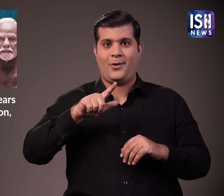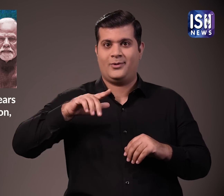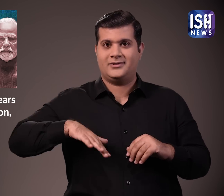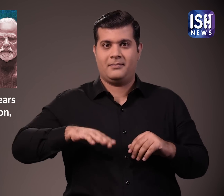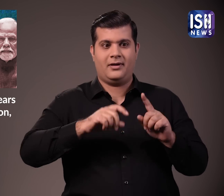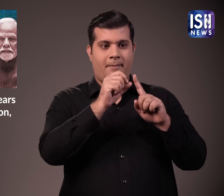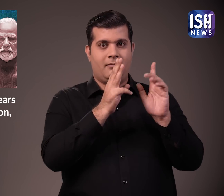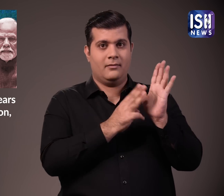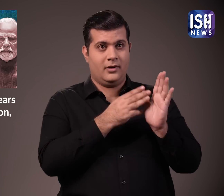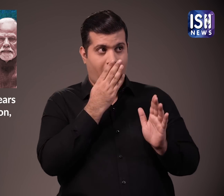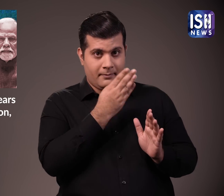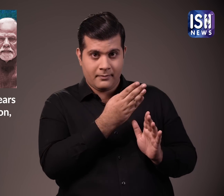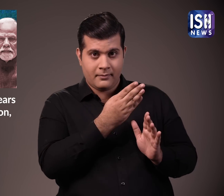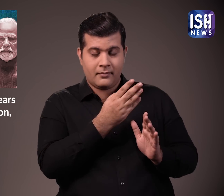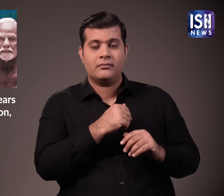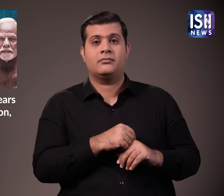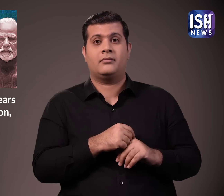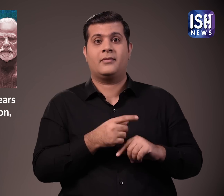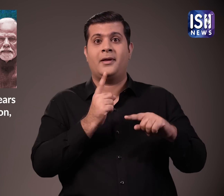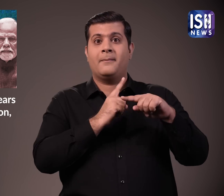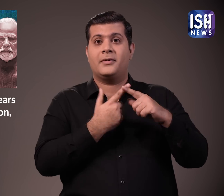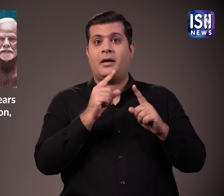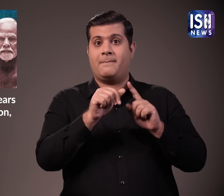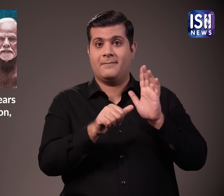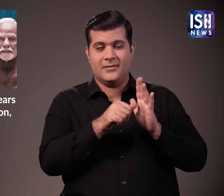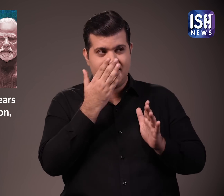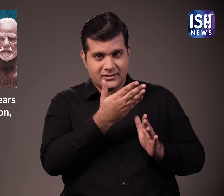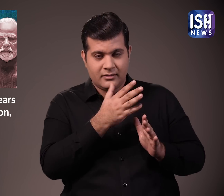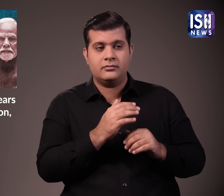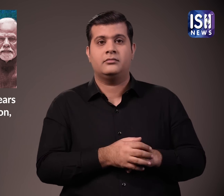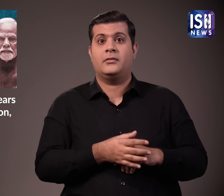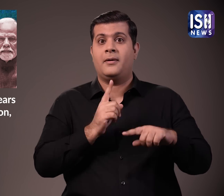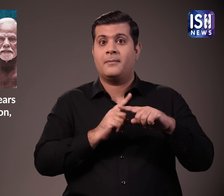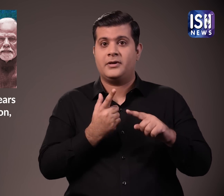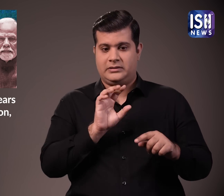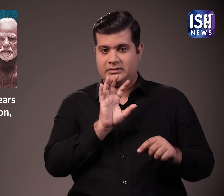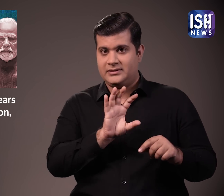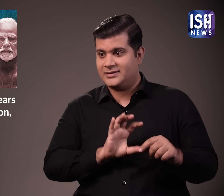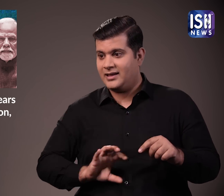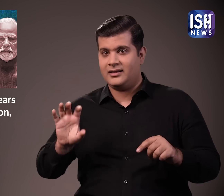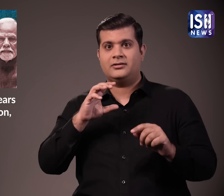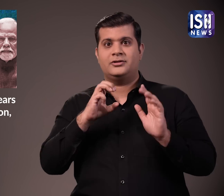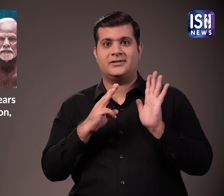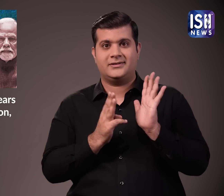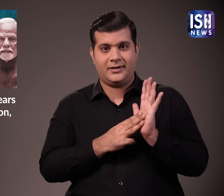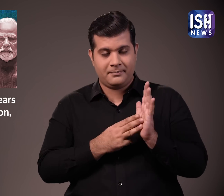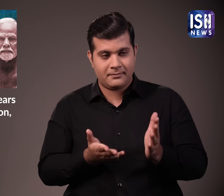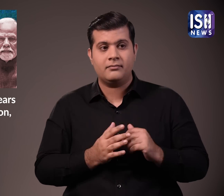It proposes that Lok Sabha polls, Presidential elections, assembly elections,